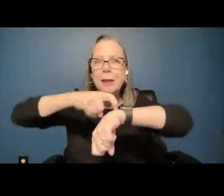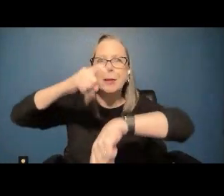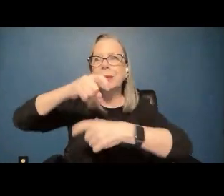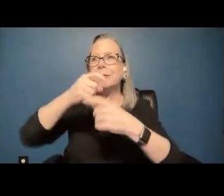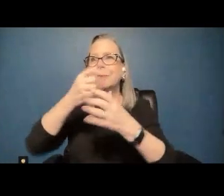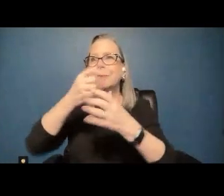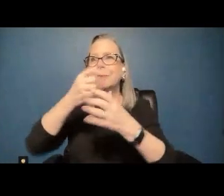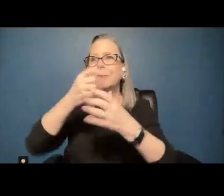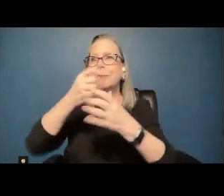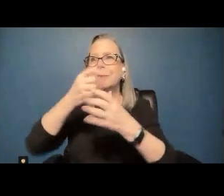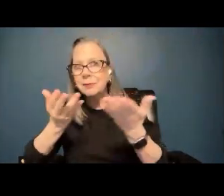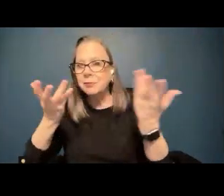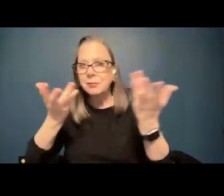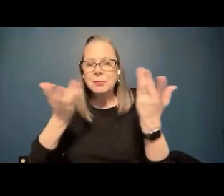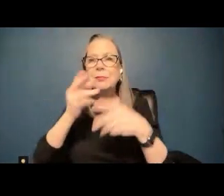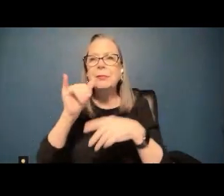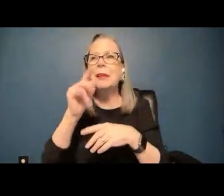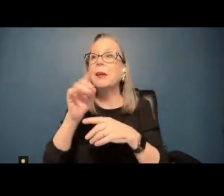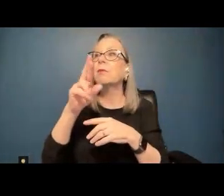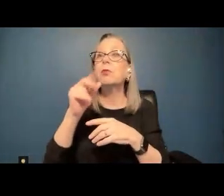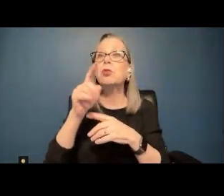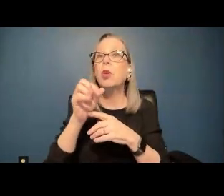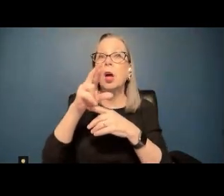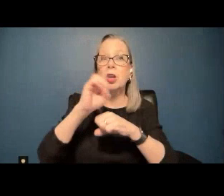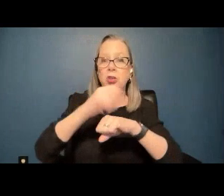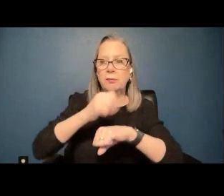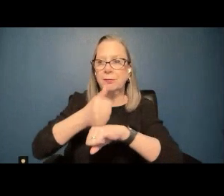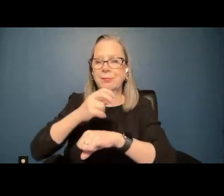That's really going to be the focus of the next workshop in this series.